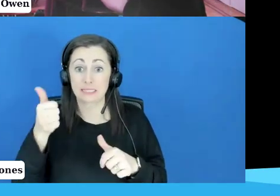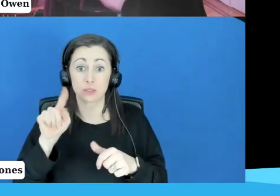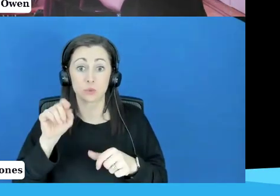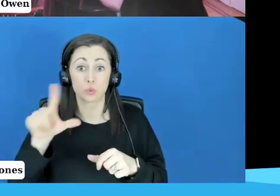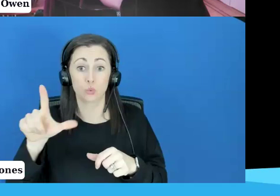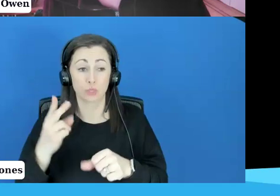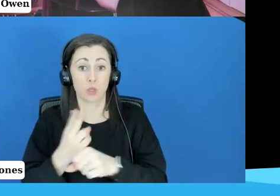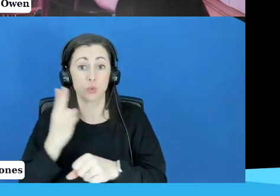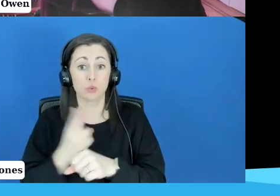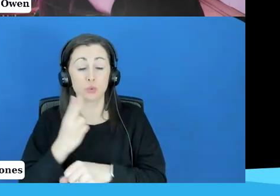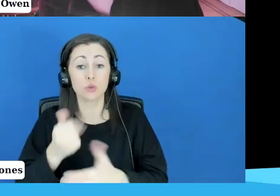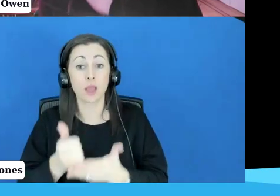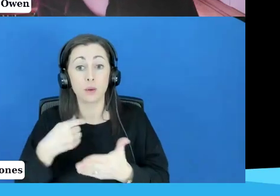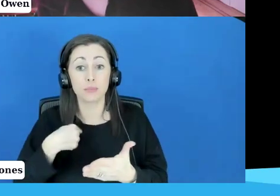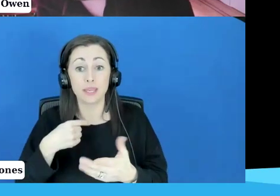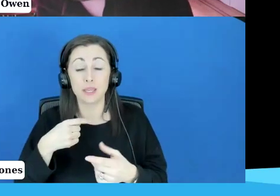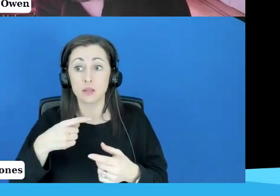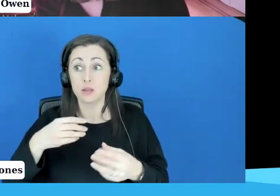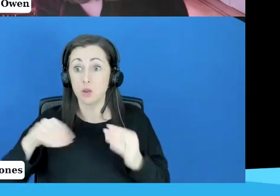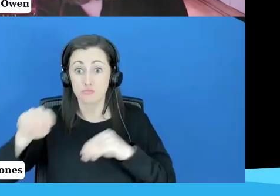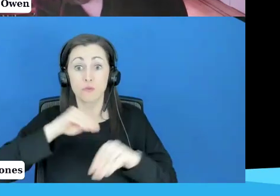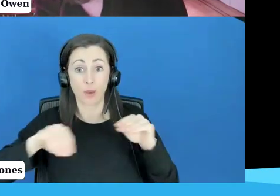not only to help me get around, but to just help me parent better.